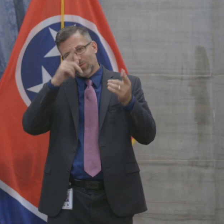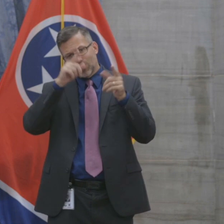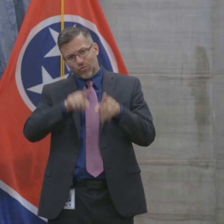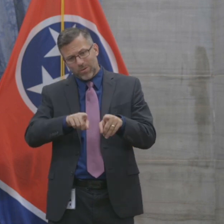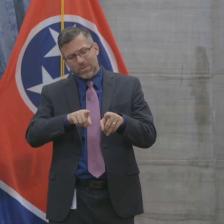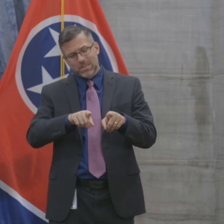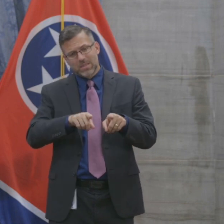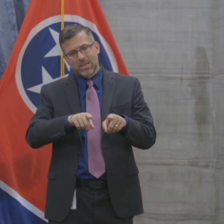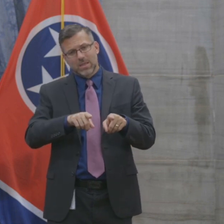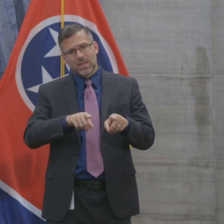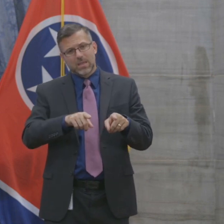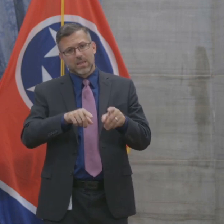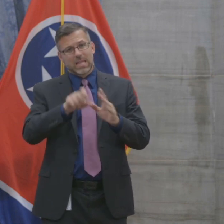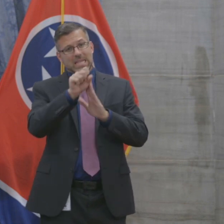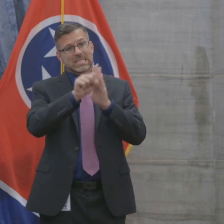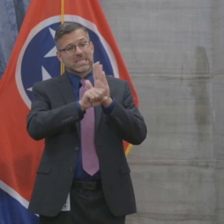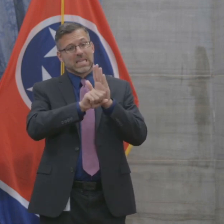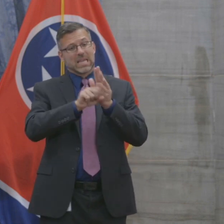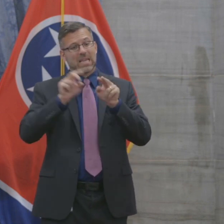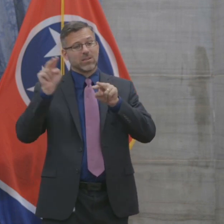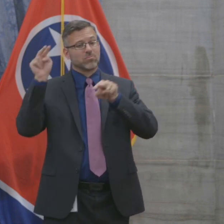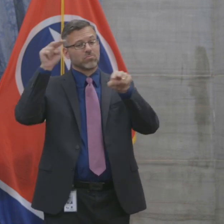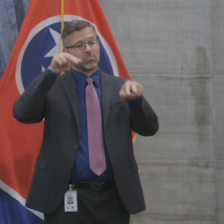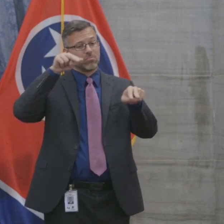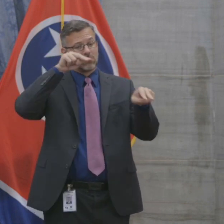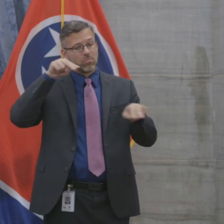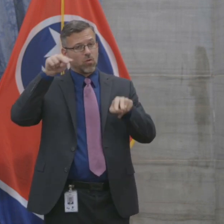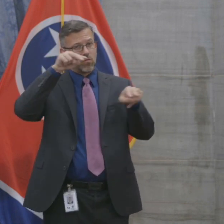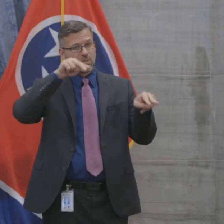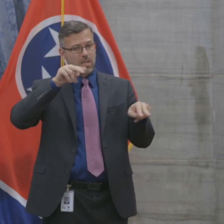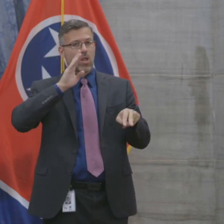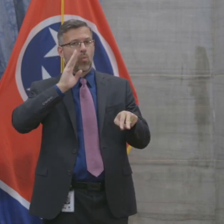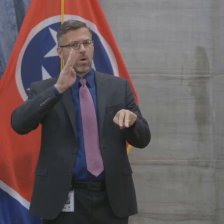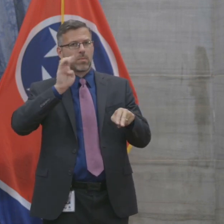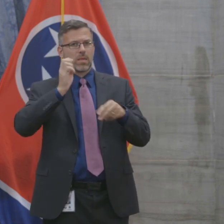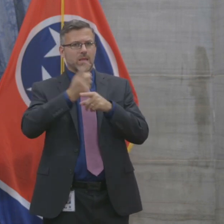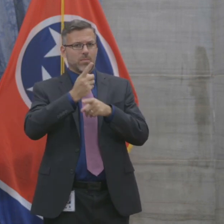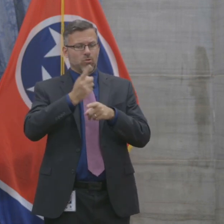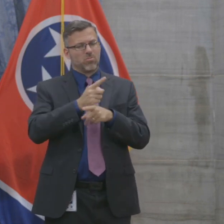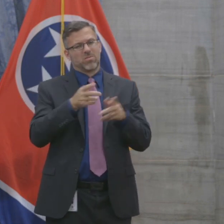processed and such. What do you know about that and what is your position? GOV. LEE: Yeah, I don't -- I